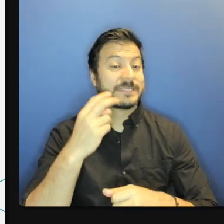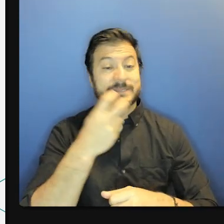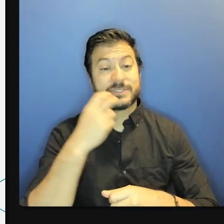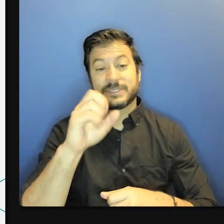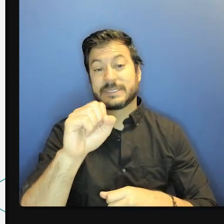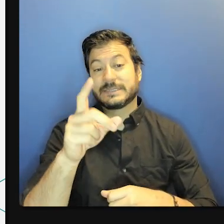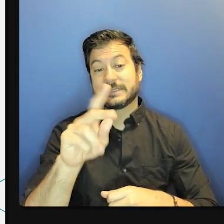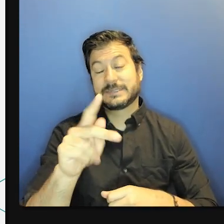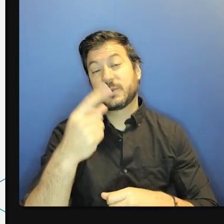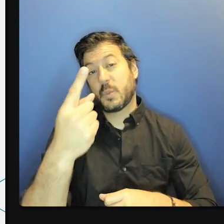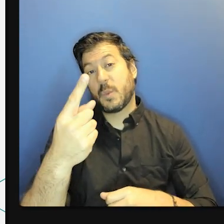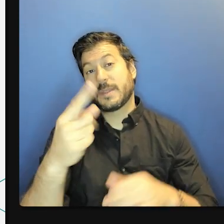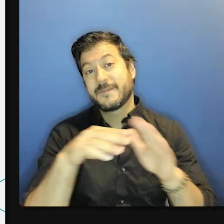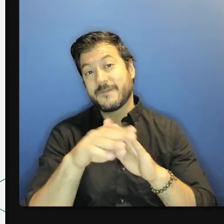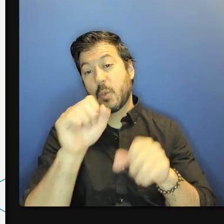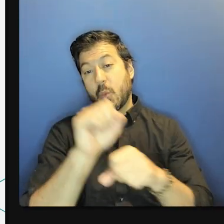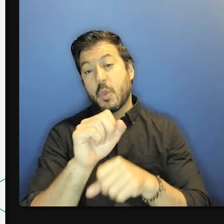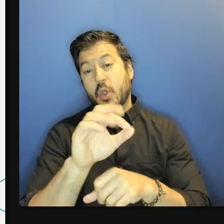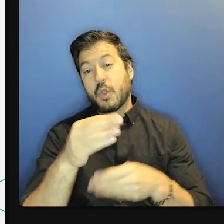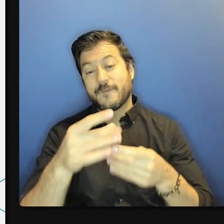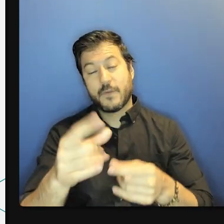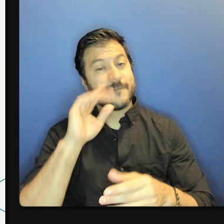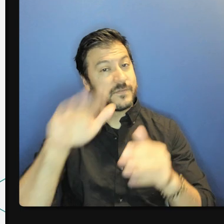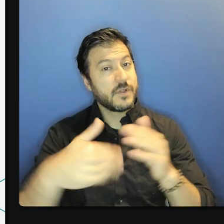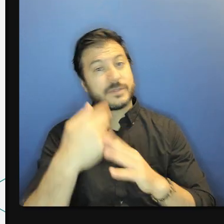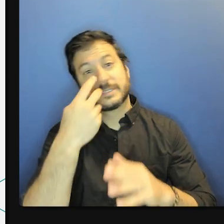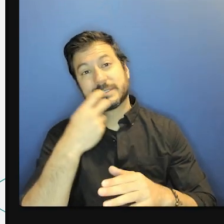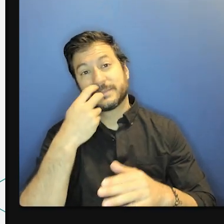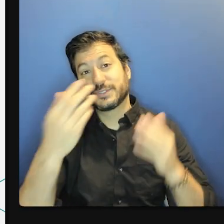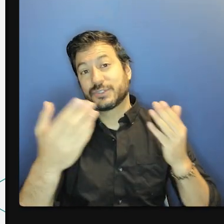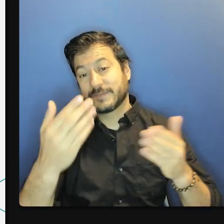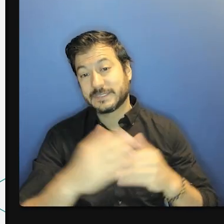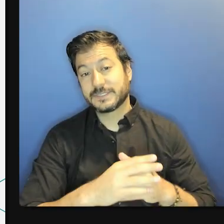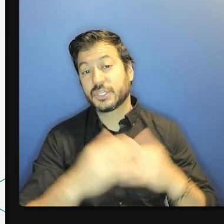Azure Speech SDK provides one development workflow for all speech services.